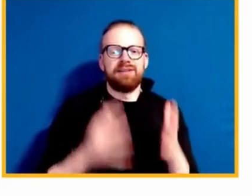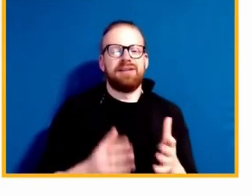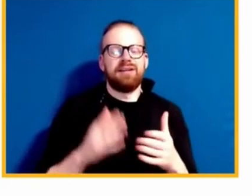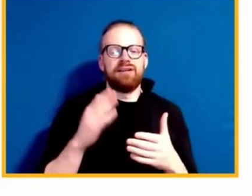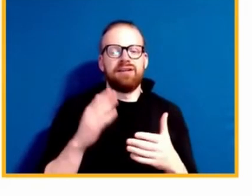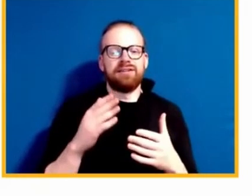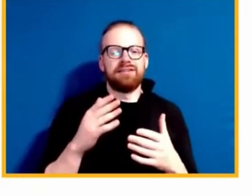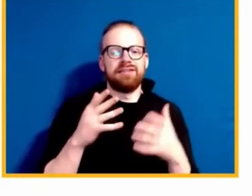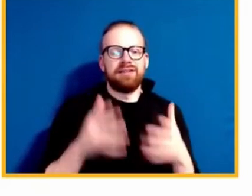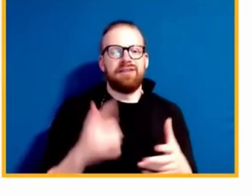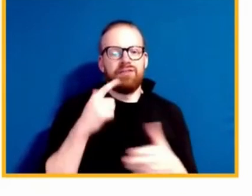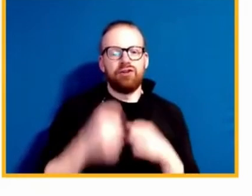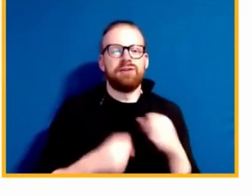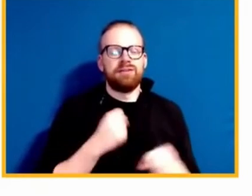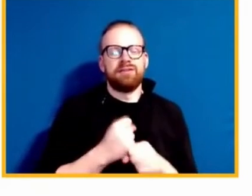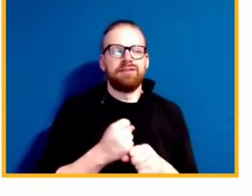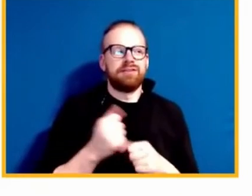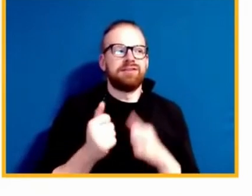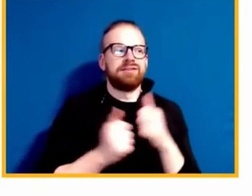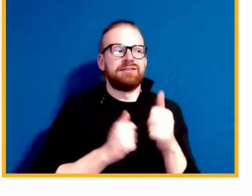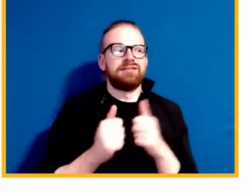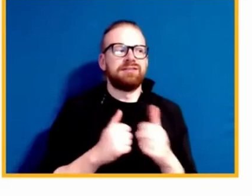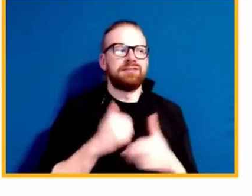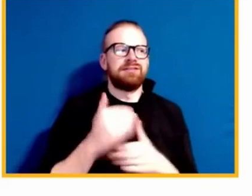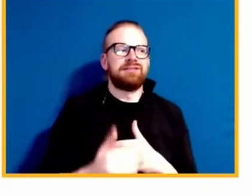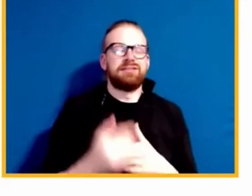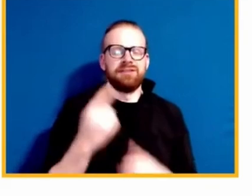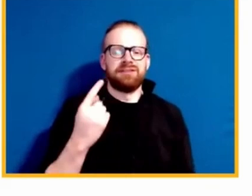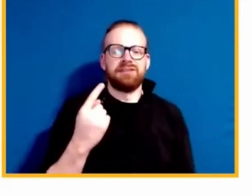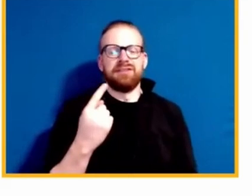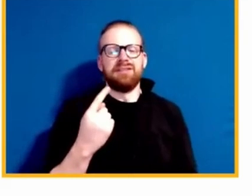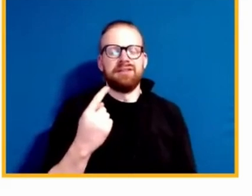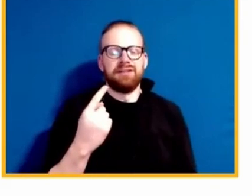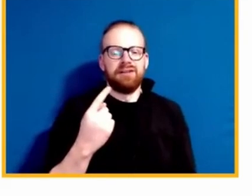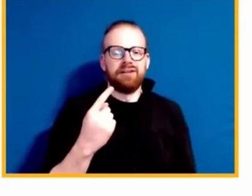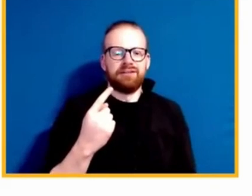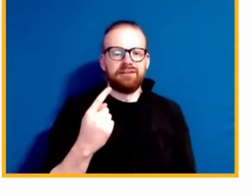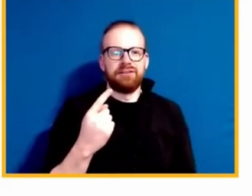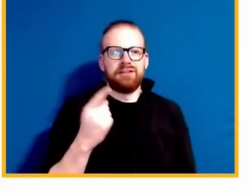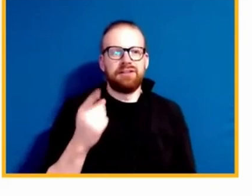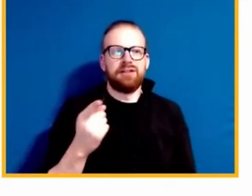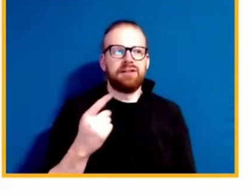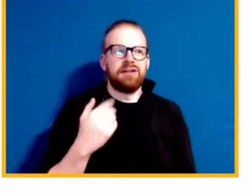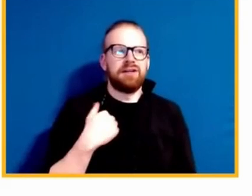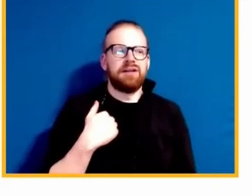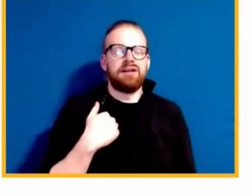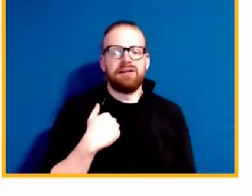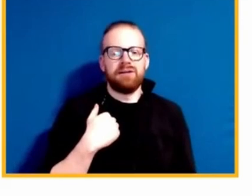this year's competition. And this next dancer that we've got queued up, well, they have they they have a bit